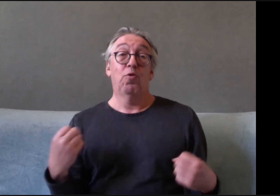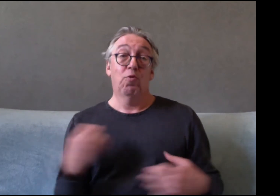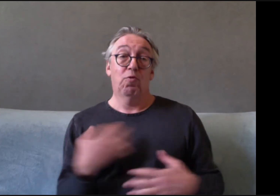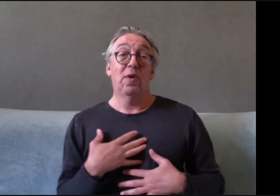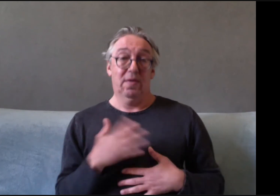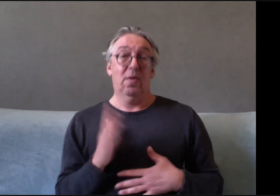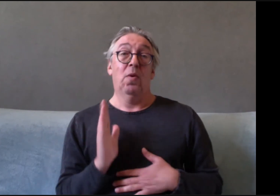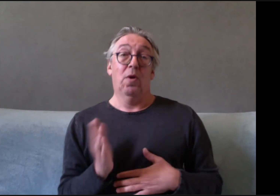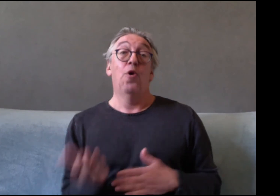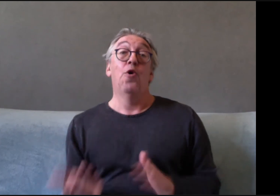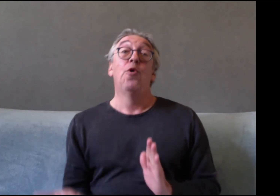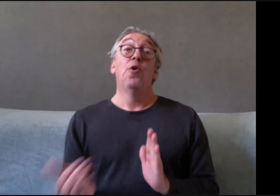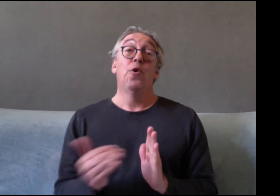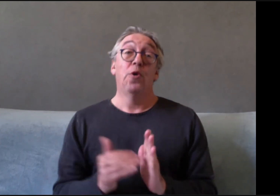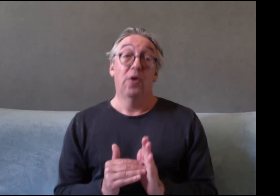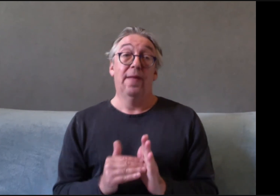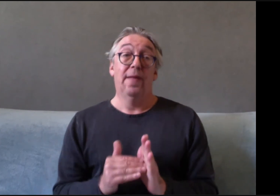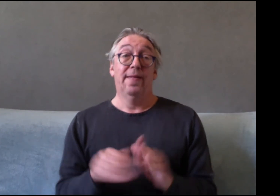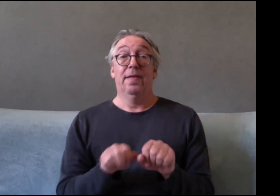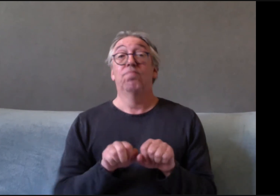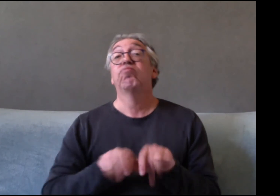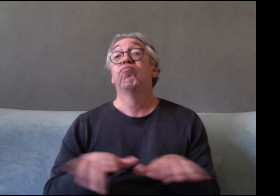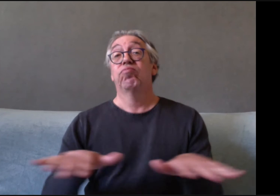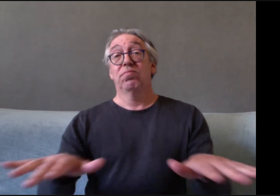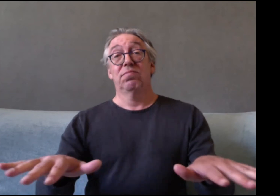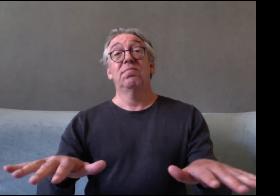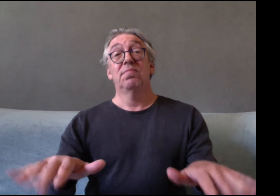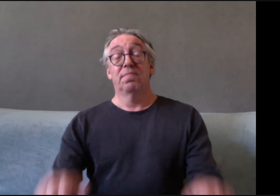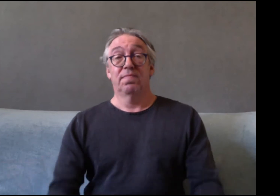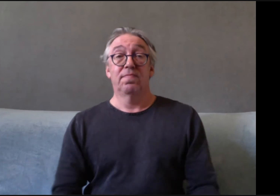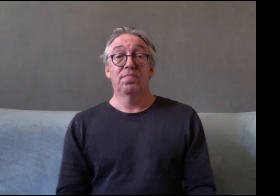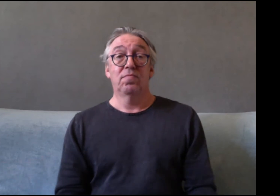What's also mentioned, all sorts of therapy has been cancelled.